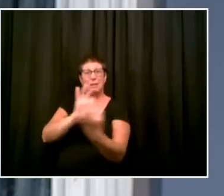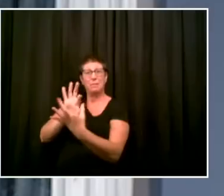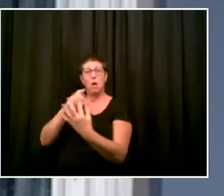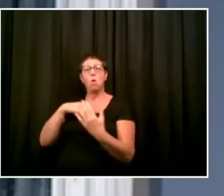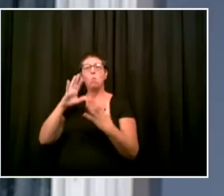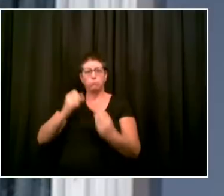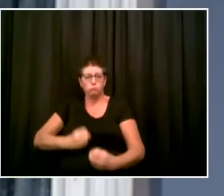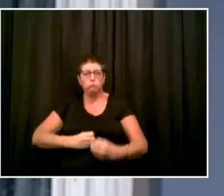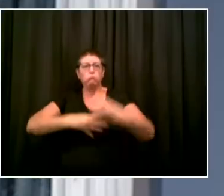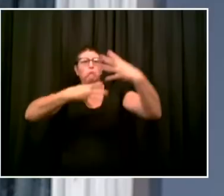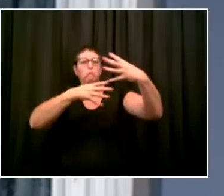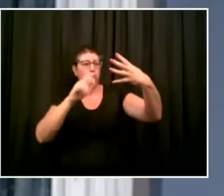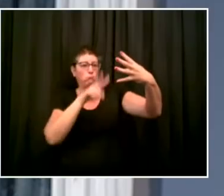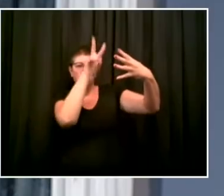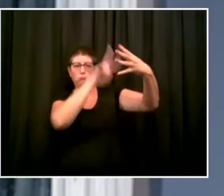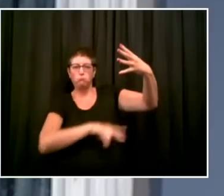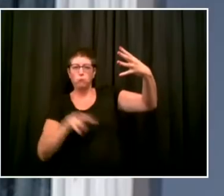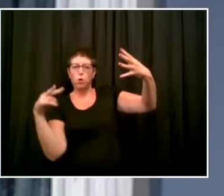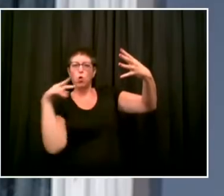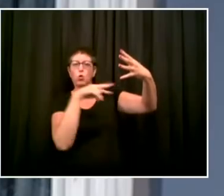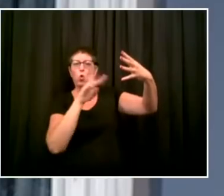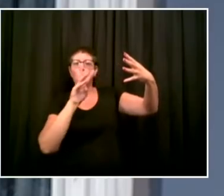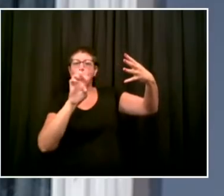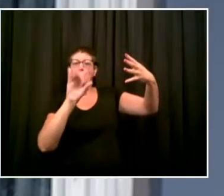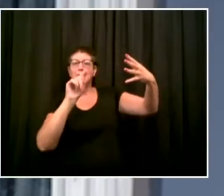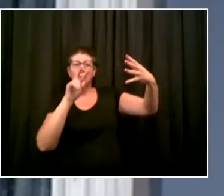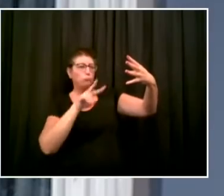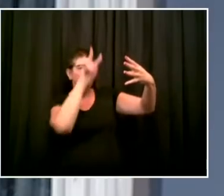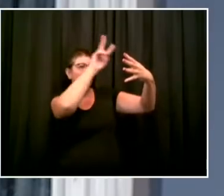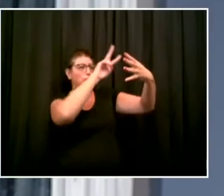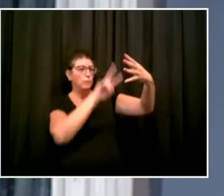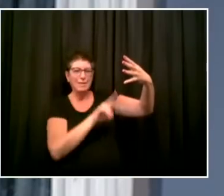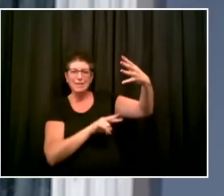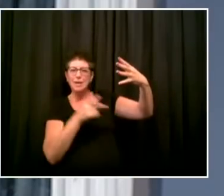WHAT THEY SAID ABOUT THE DISCIPLINE PROCESS.